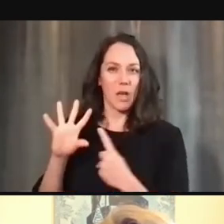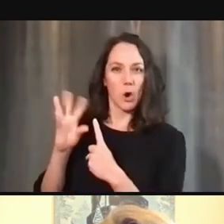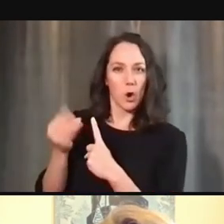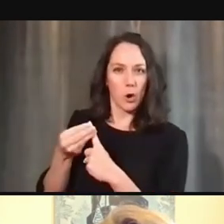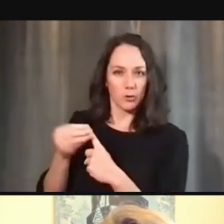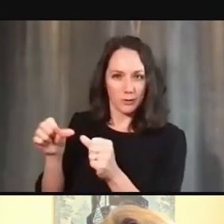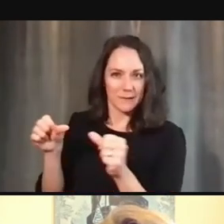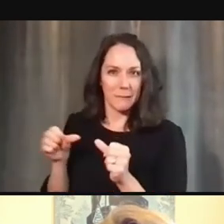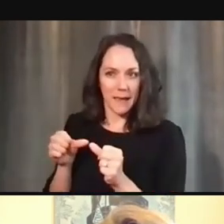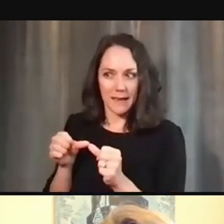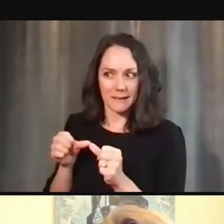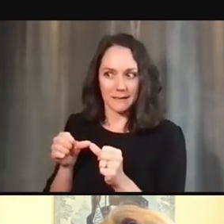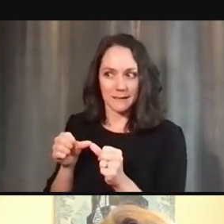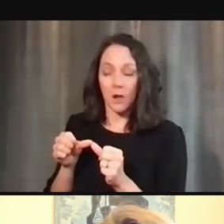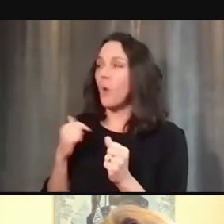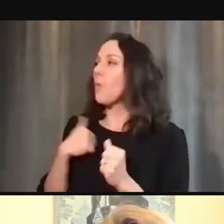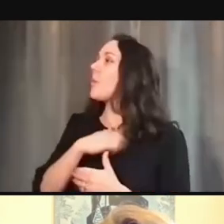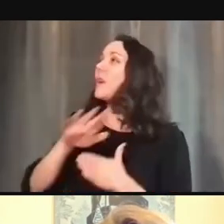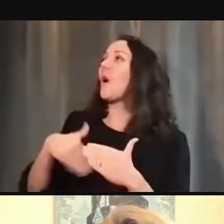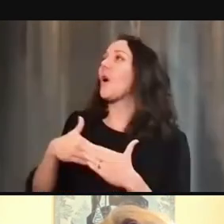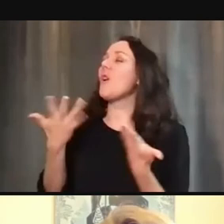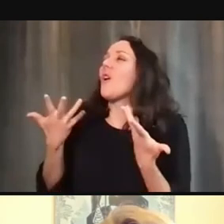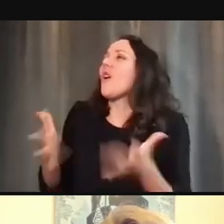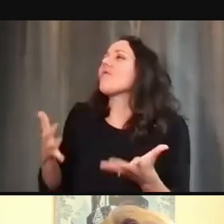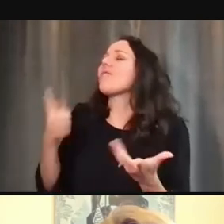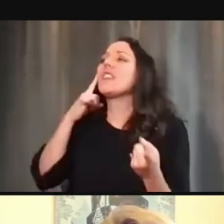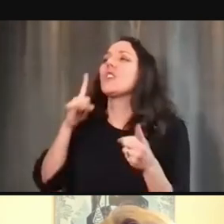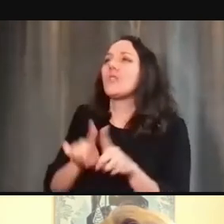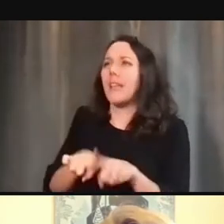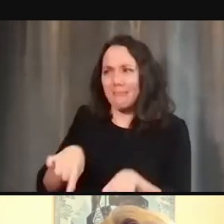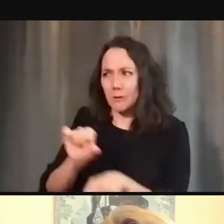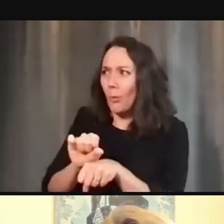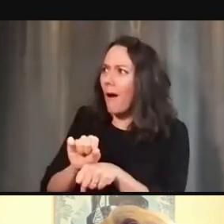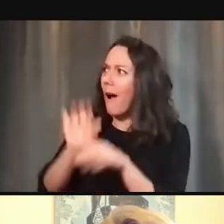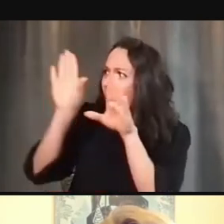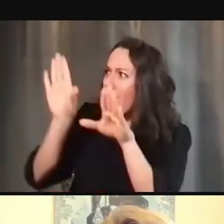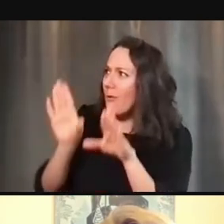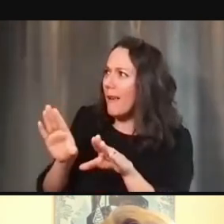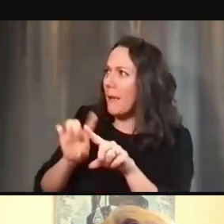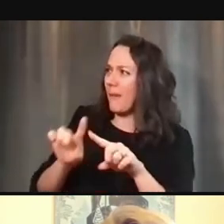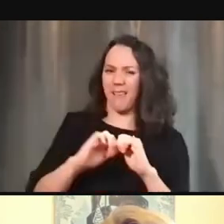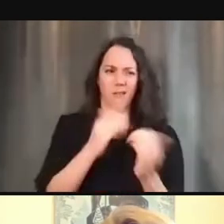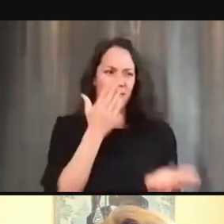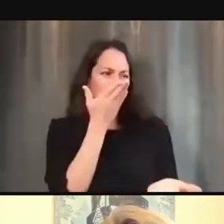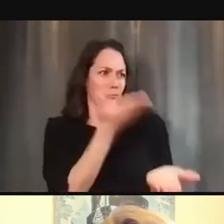that the work is great but doesn't know how to prove it to the clinicians.